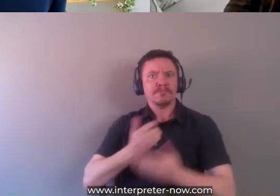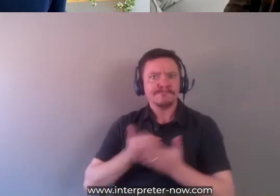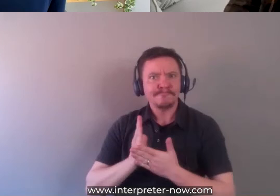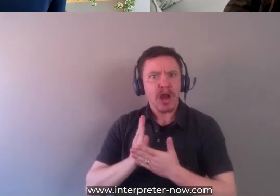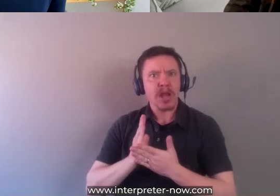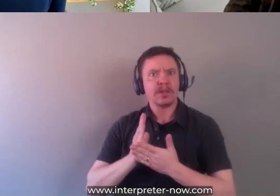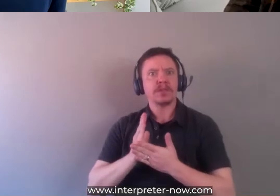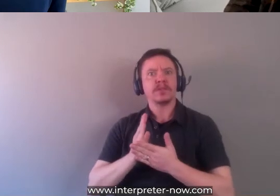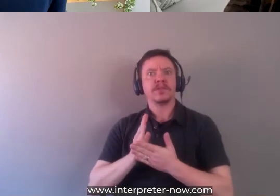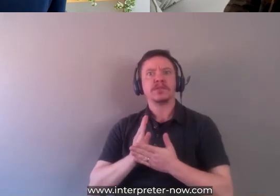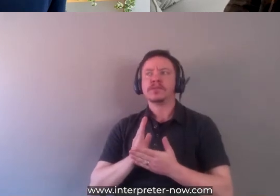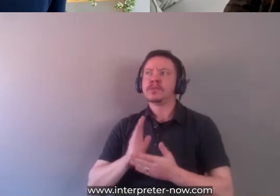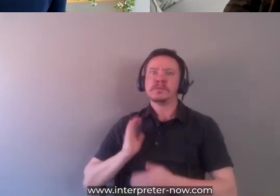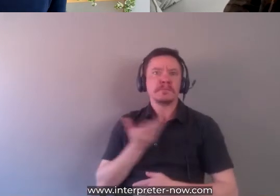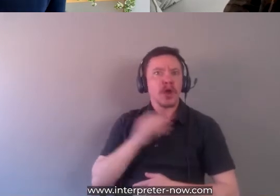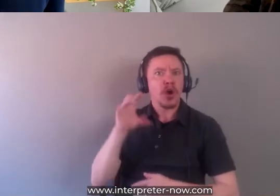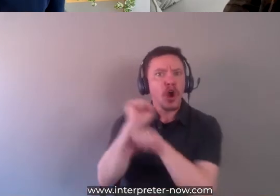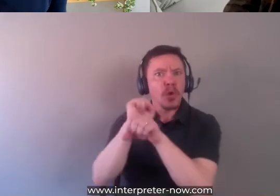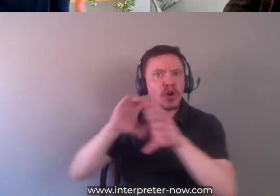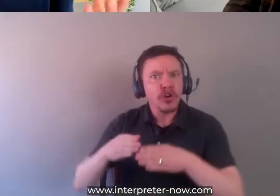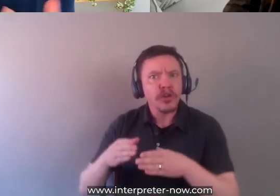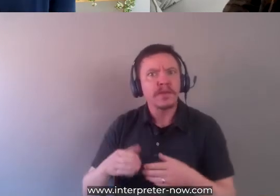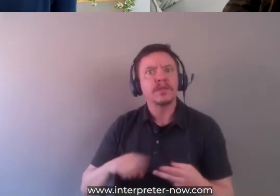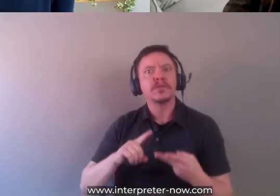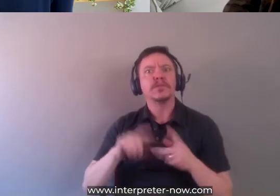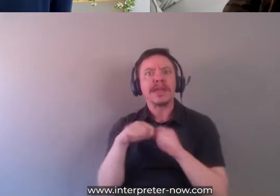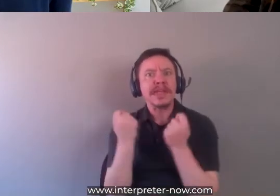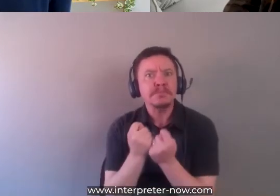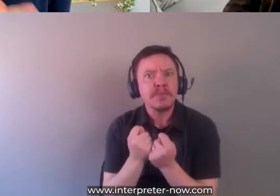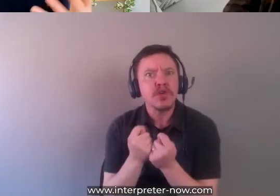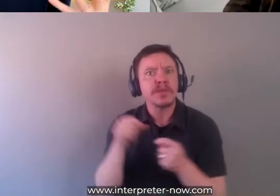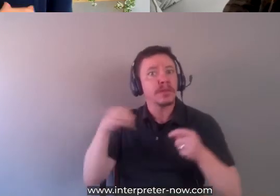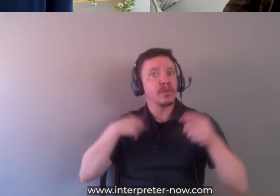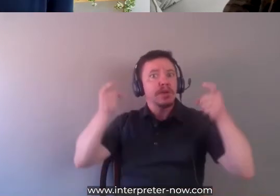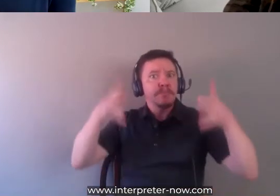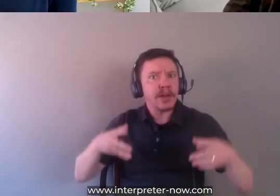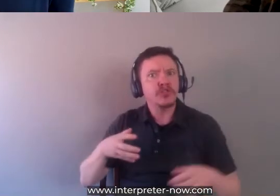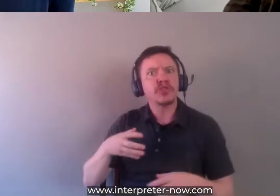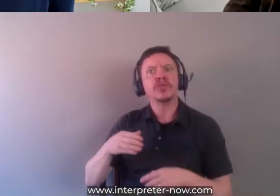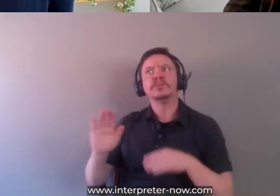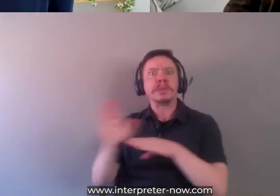of our colleagues, the rights of our team members, for managers or companies, overall,